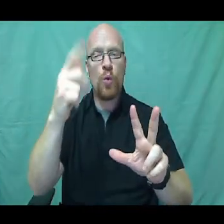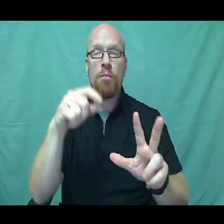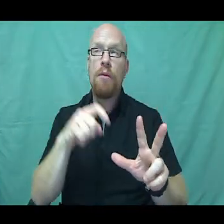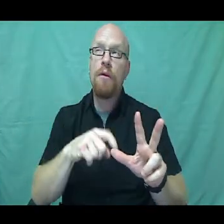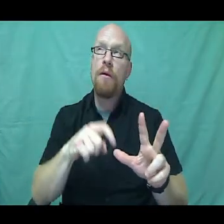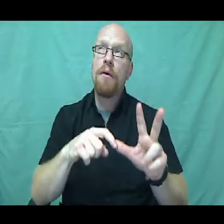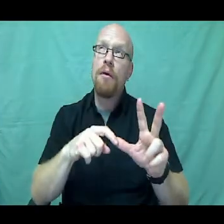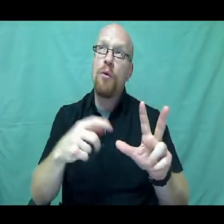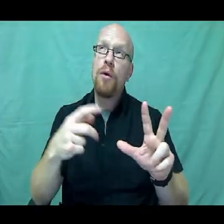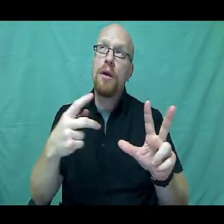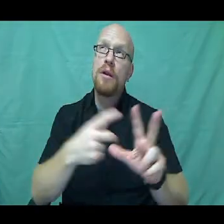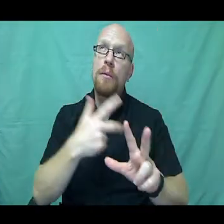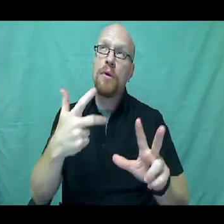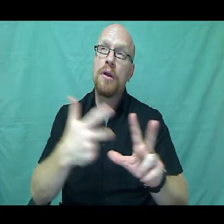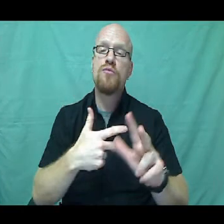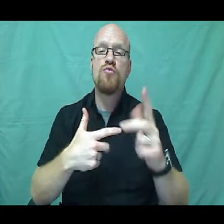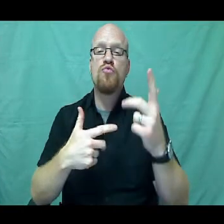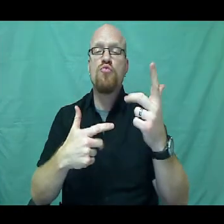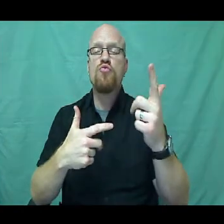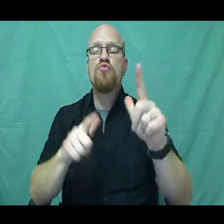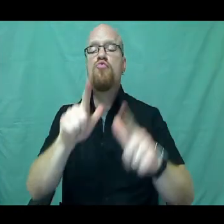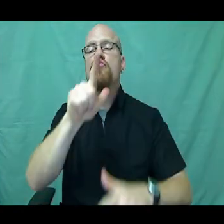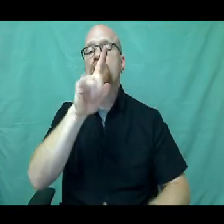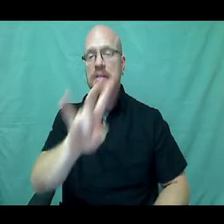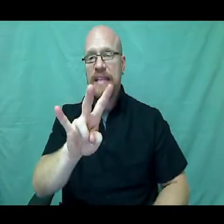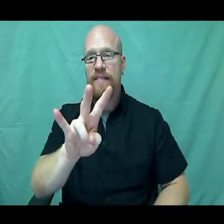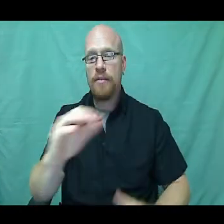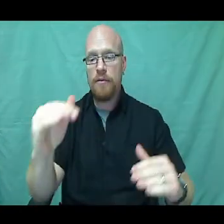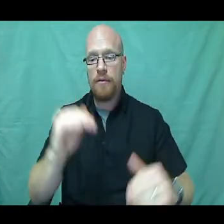Now if I look at three cubed, it should be 27.